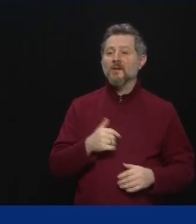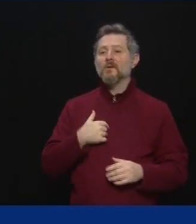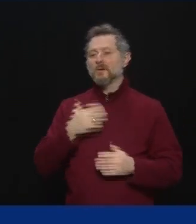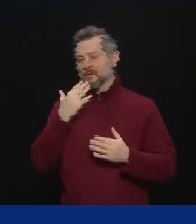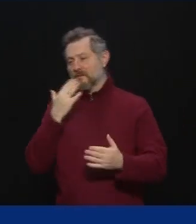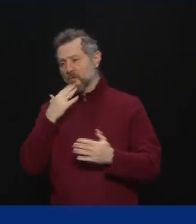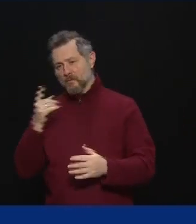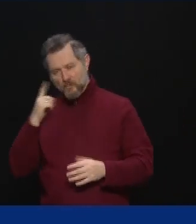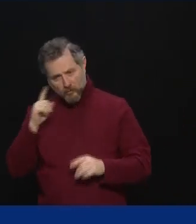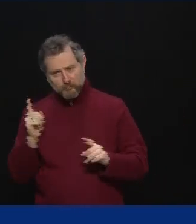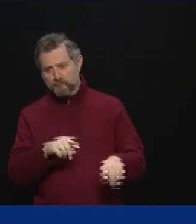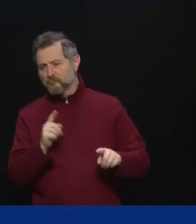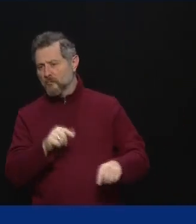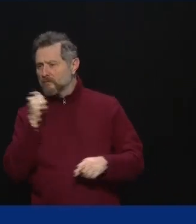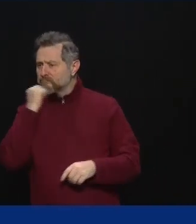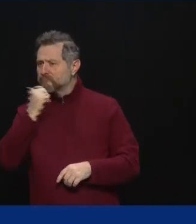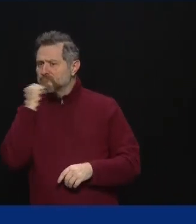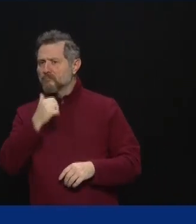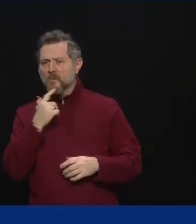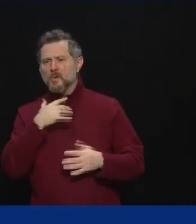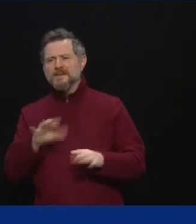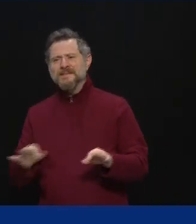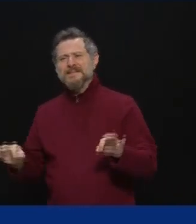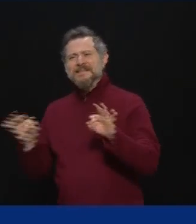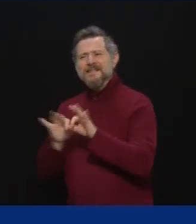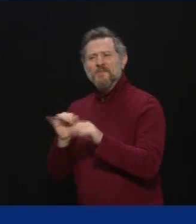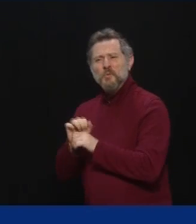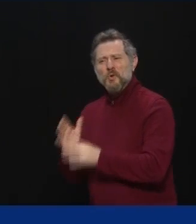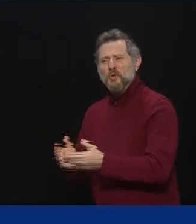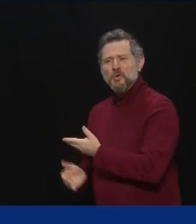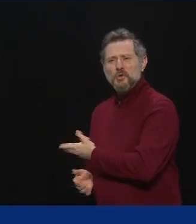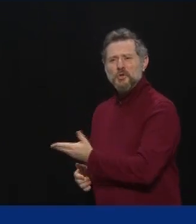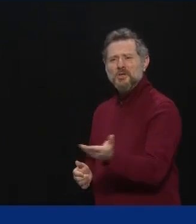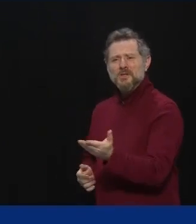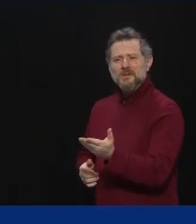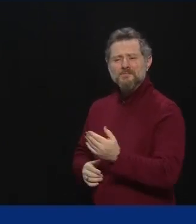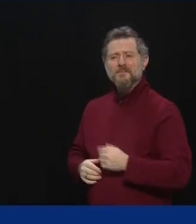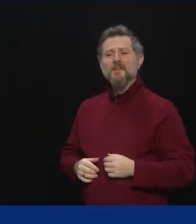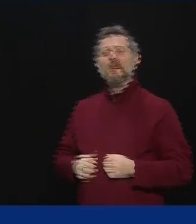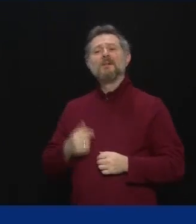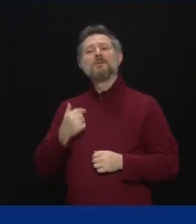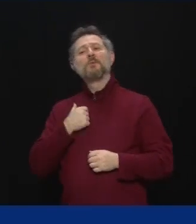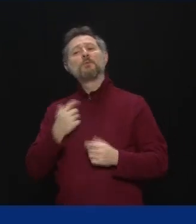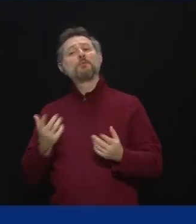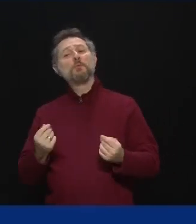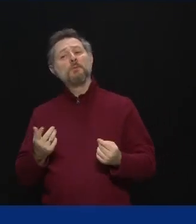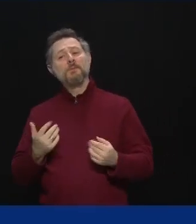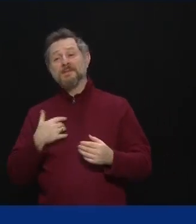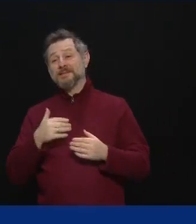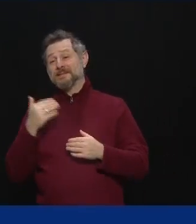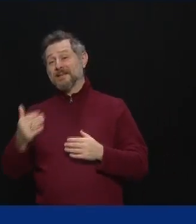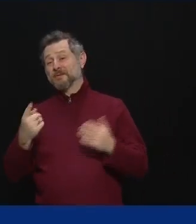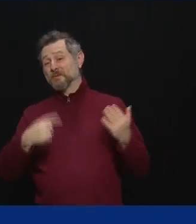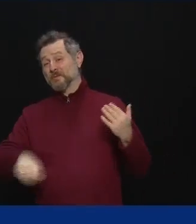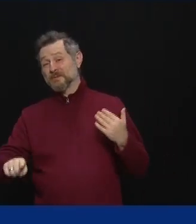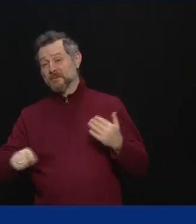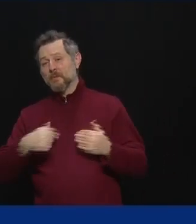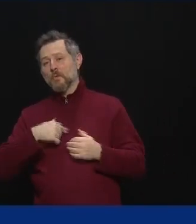IN RESERVE WHO WILL GO INTO A CORRECTIONAL FACILITY TO DO THE CHALLENGING WORK THEY DO DAY IN, DAY OUT AND WE'RE GRATEFUL TO THEM. THEY ARE TRULY ESSENTIAL